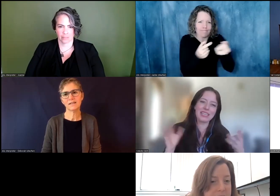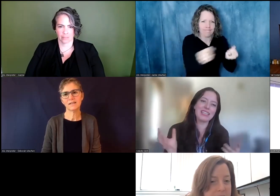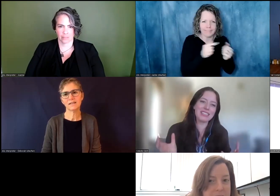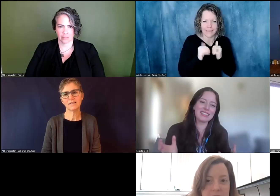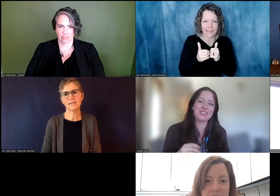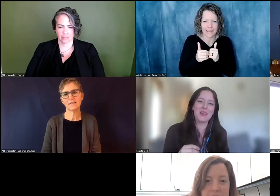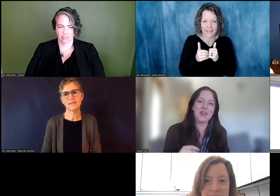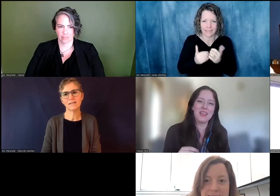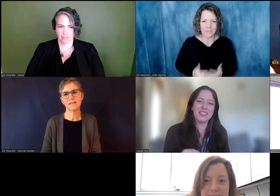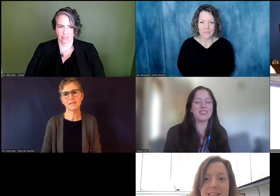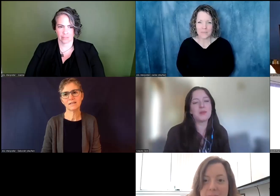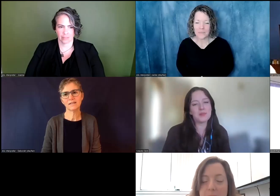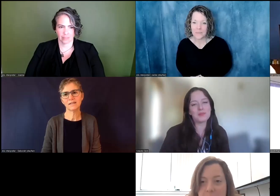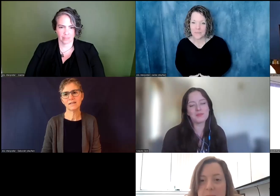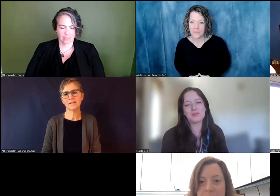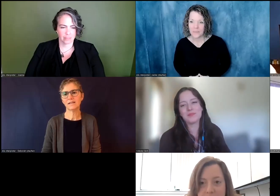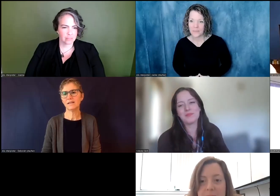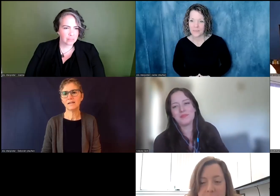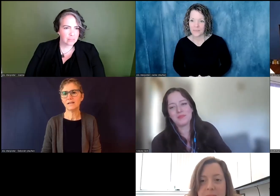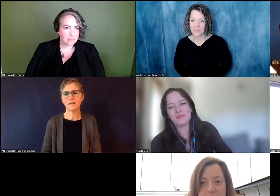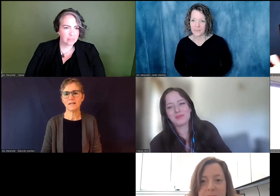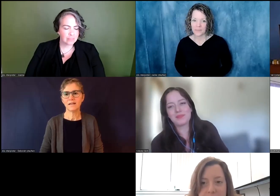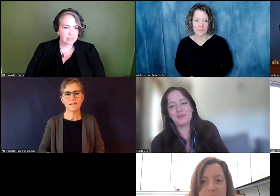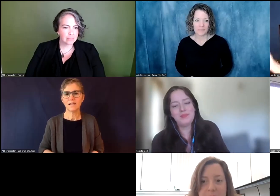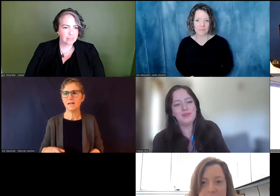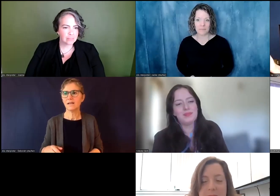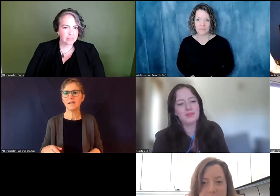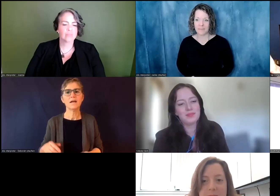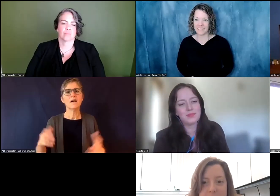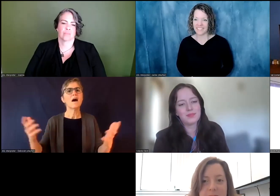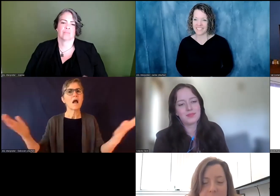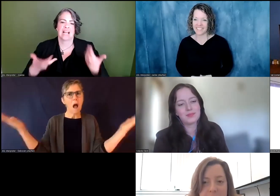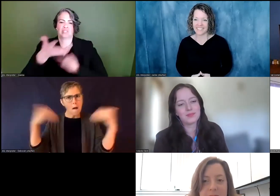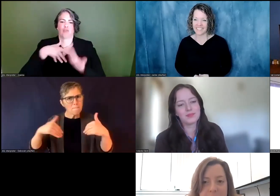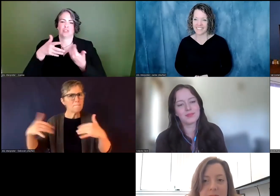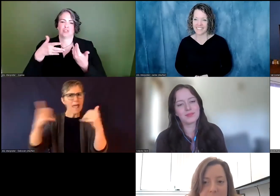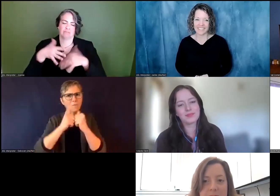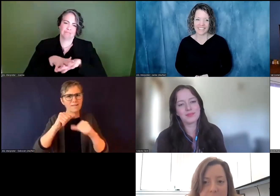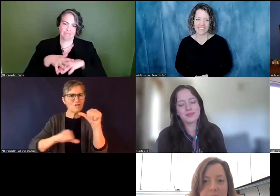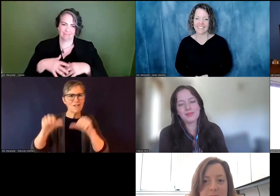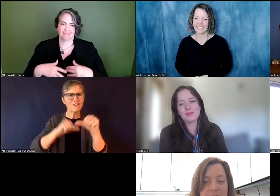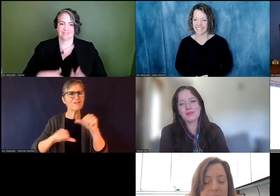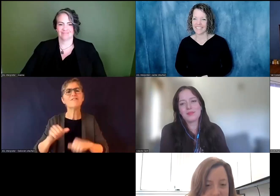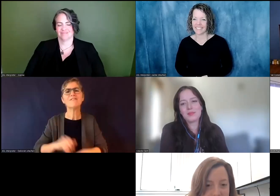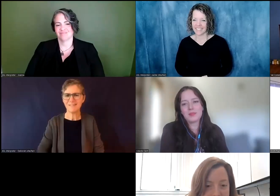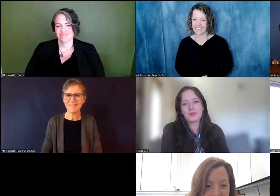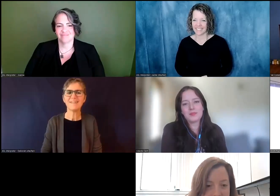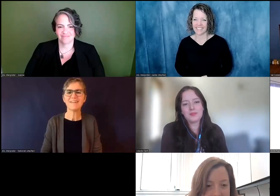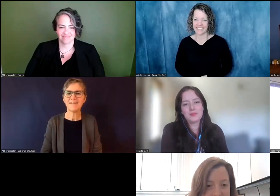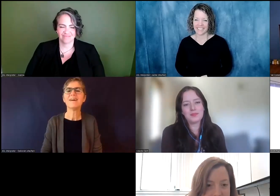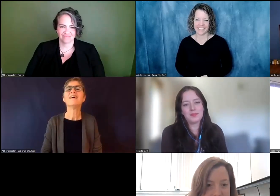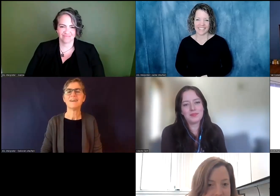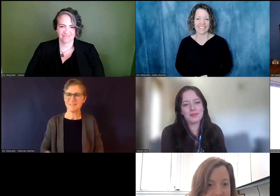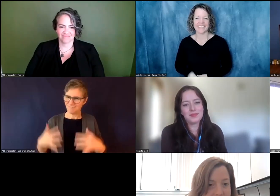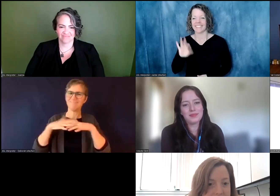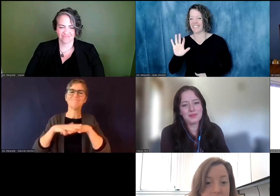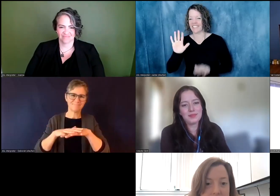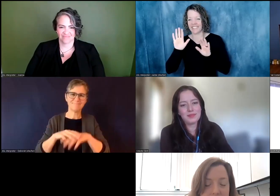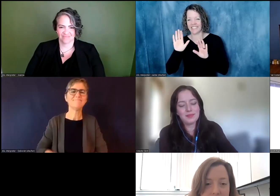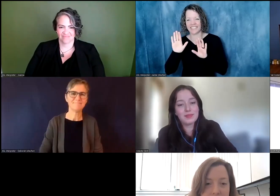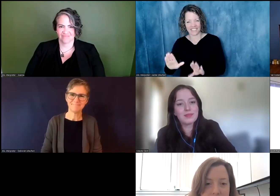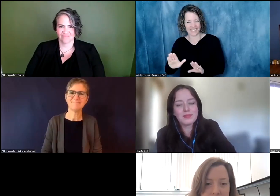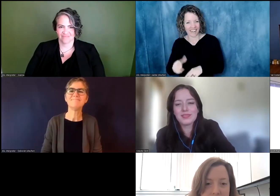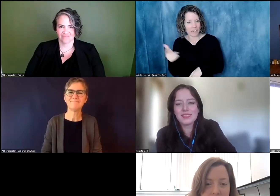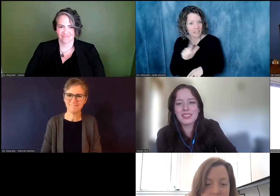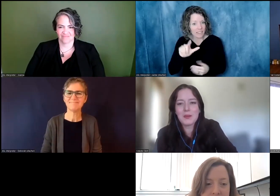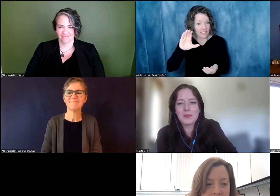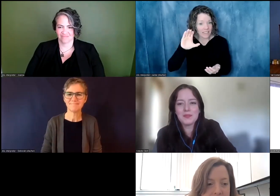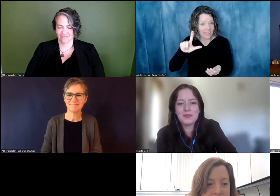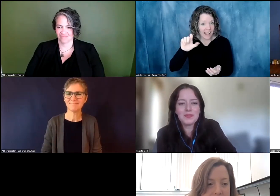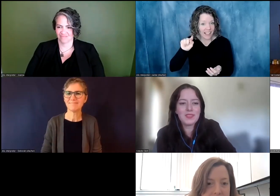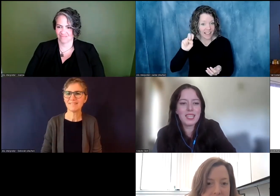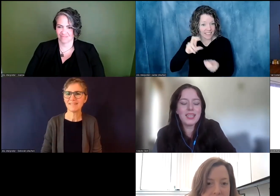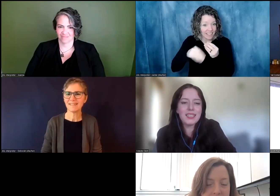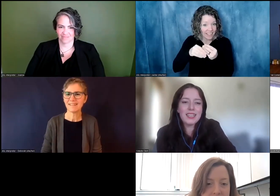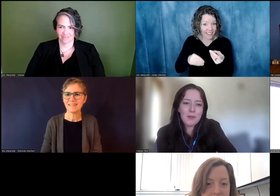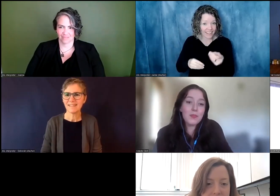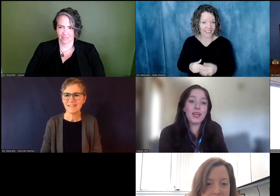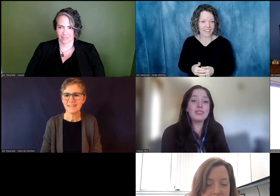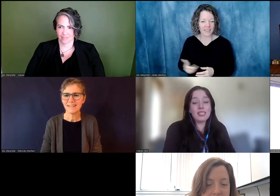Collaboration. Come play with each other. That's great. Celeste, did you want to add?